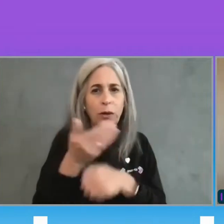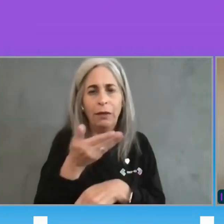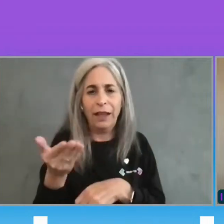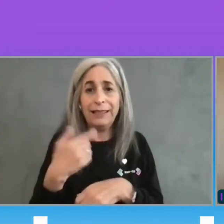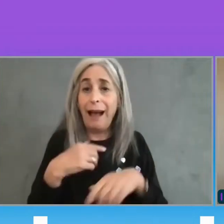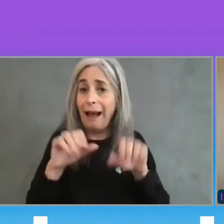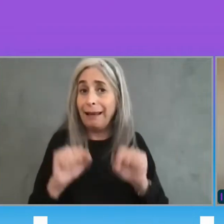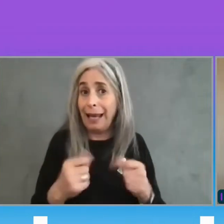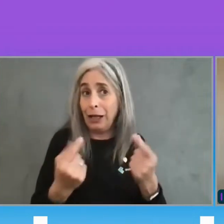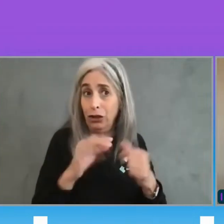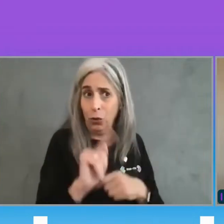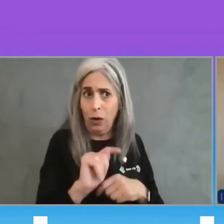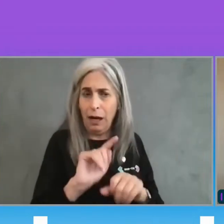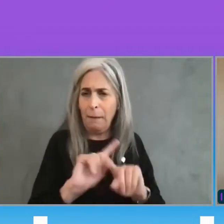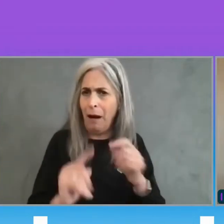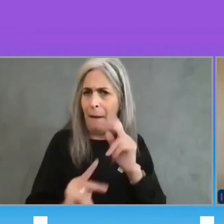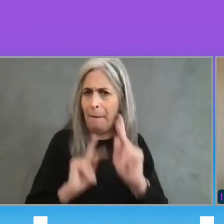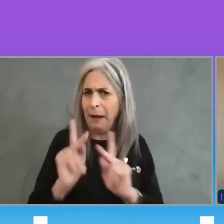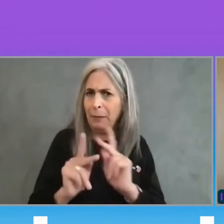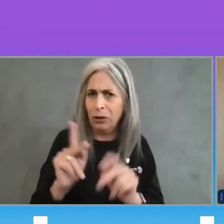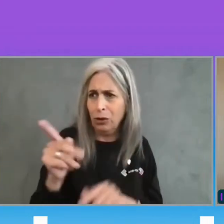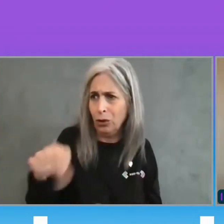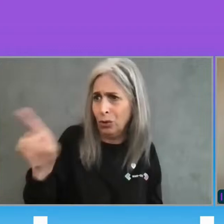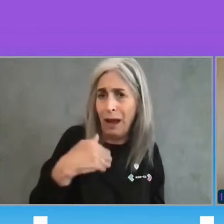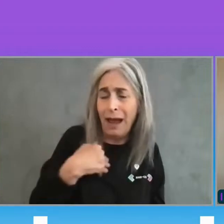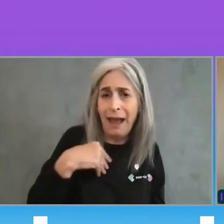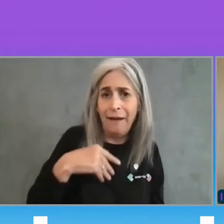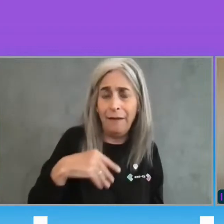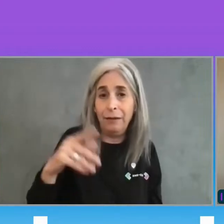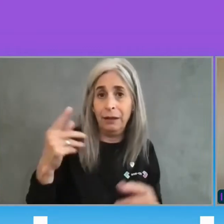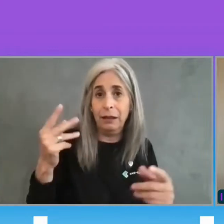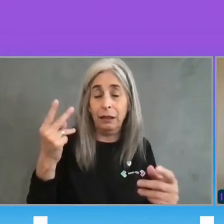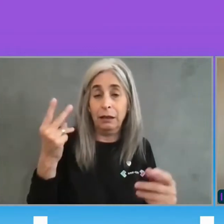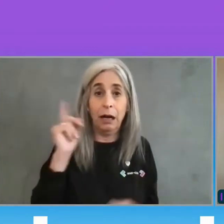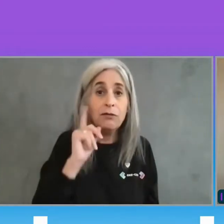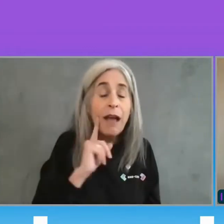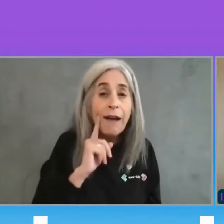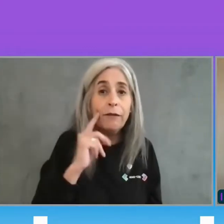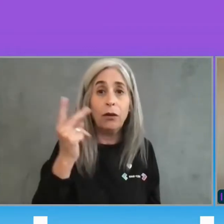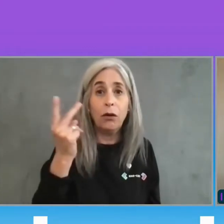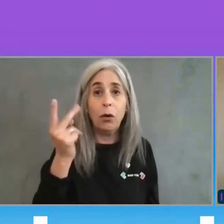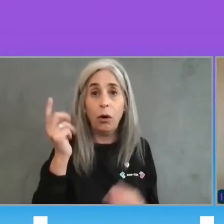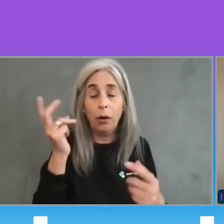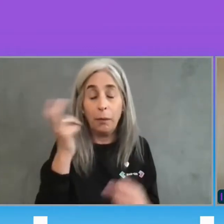that I could do it. But people who have sight or hearing